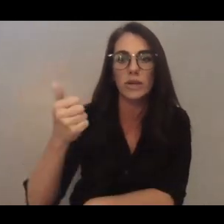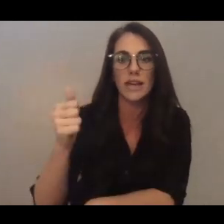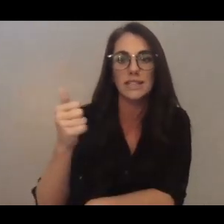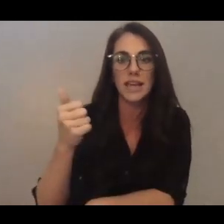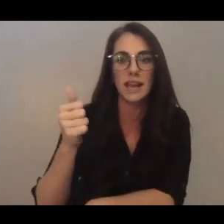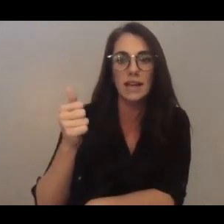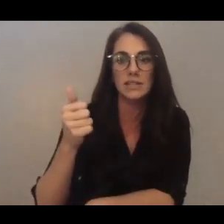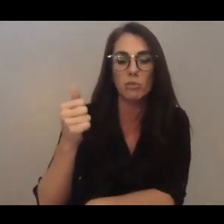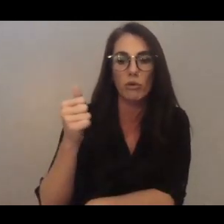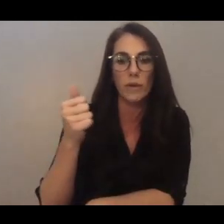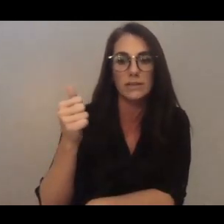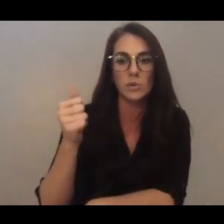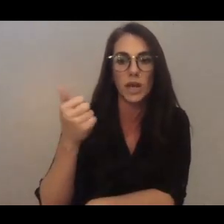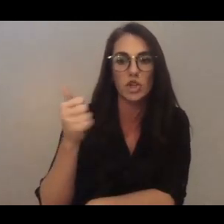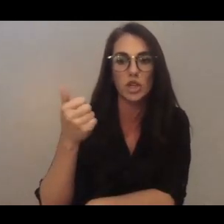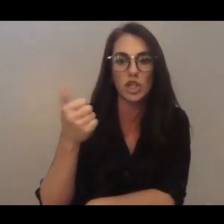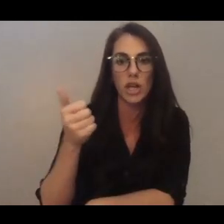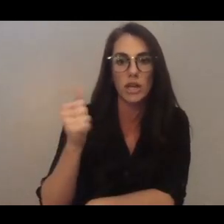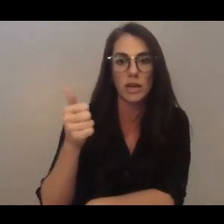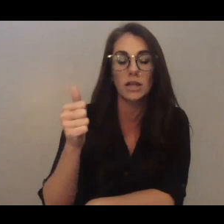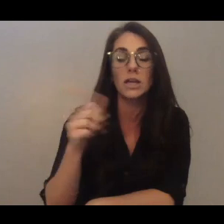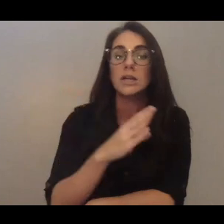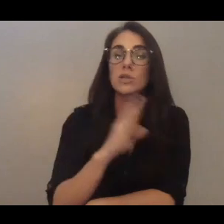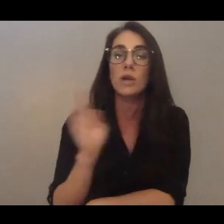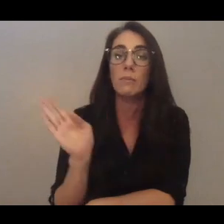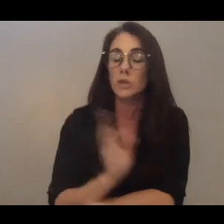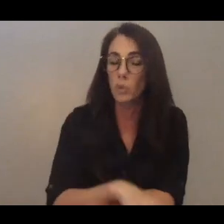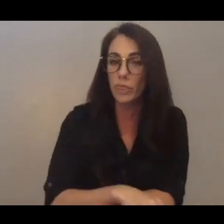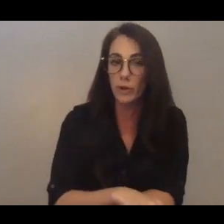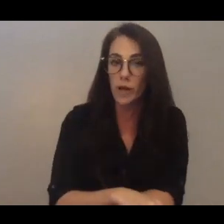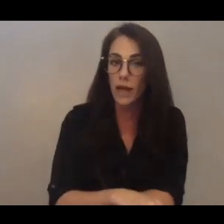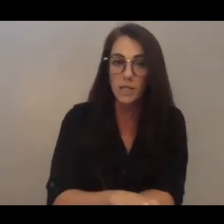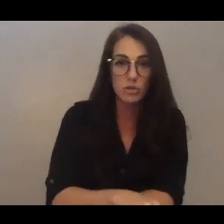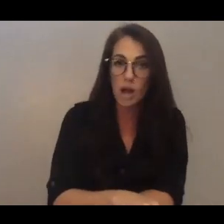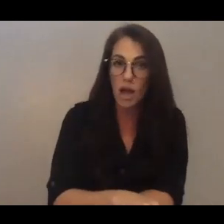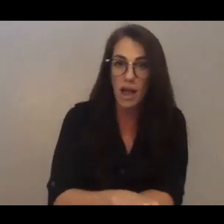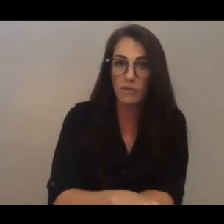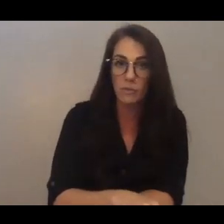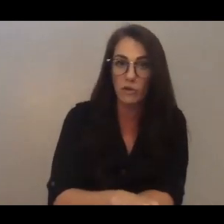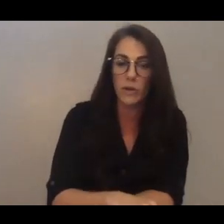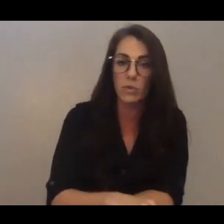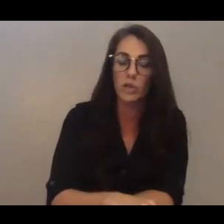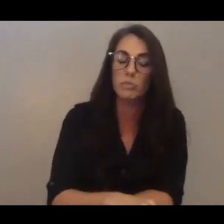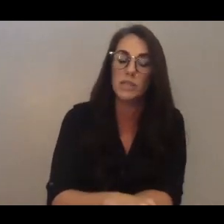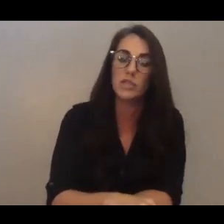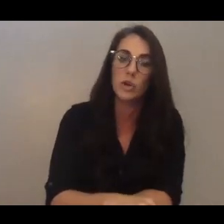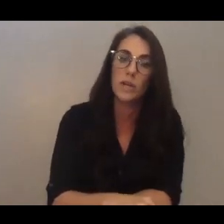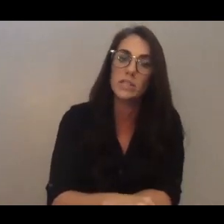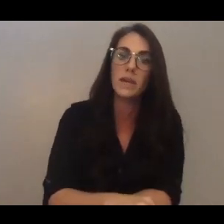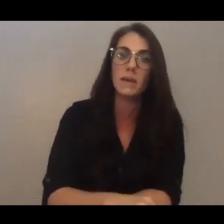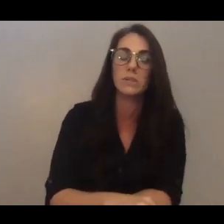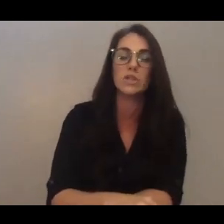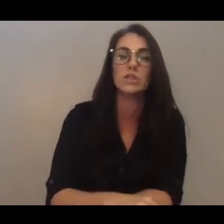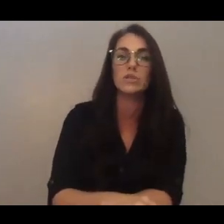that 10 has a movements we actually shake it. So numbers 1 through 9 do not have a movement which means you're going to be able to use